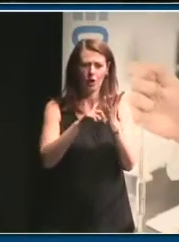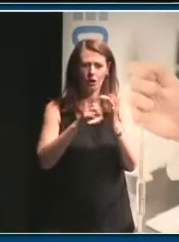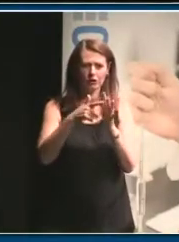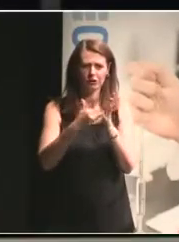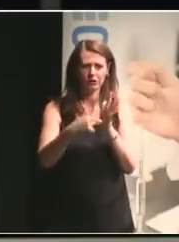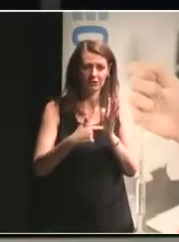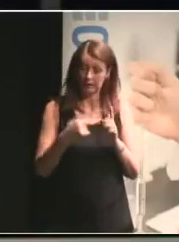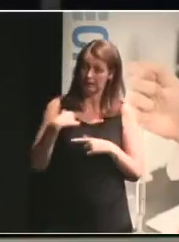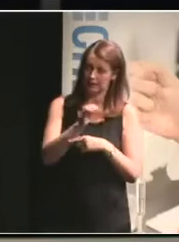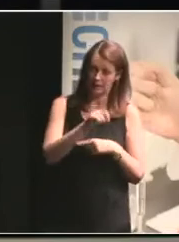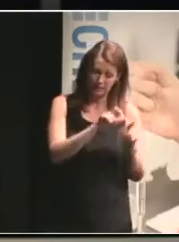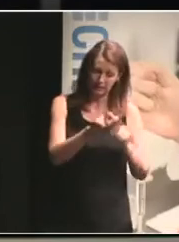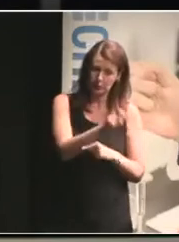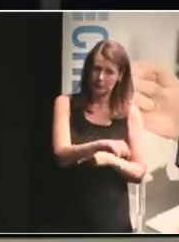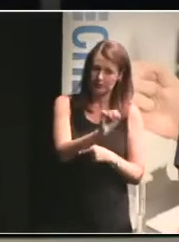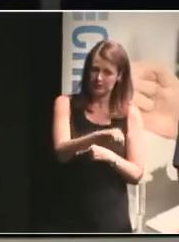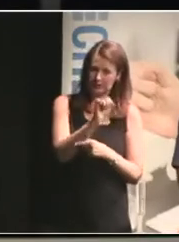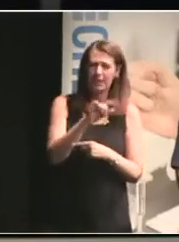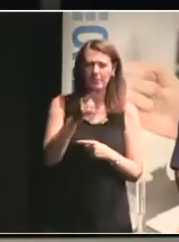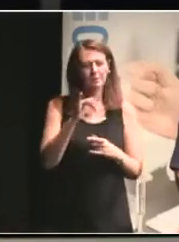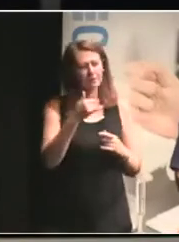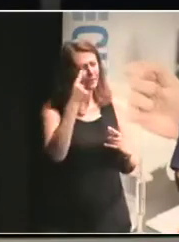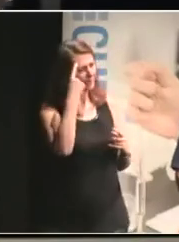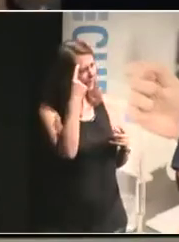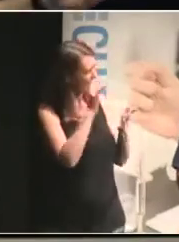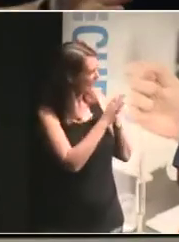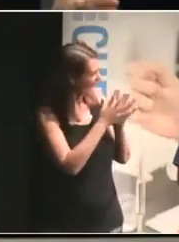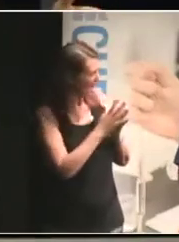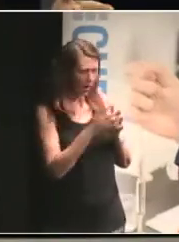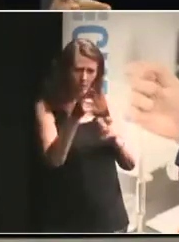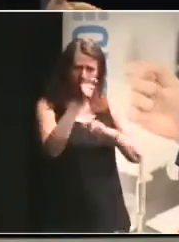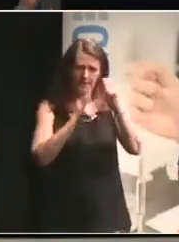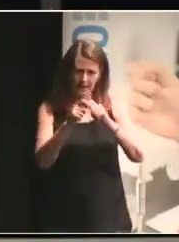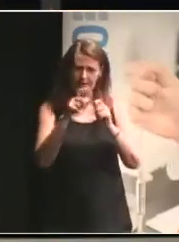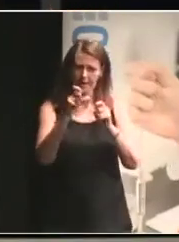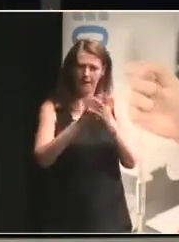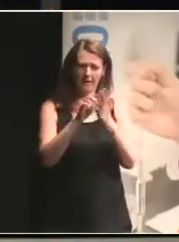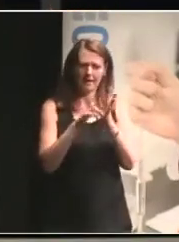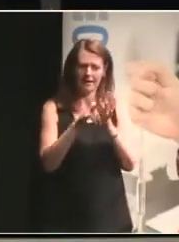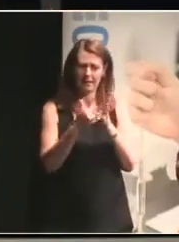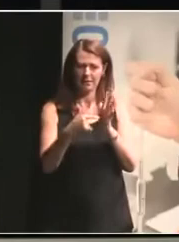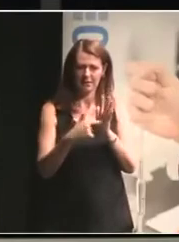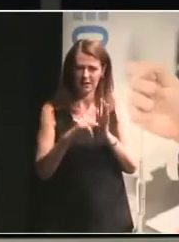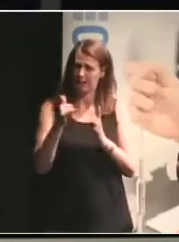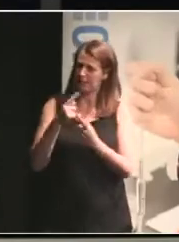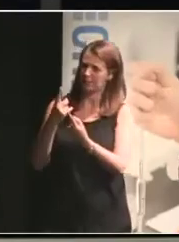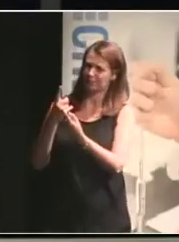I’m a chemist. So maybe looking at how I became a chemist might have some instruction here okay.